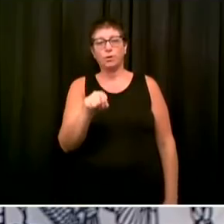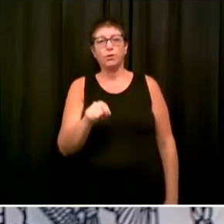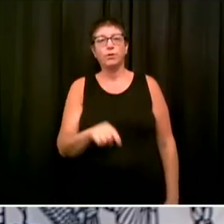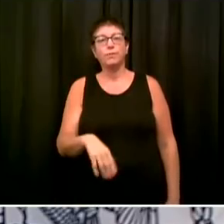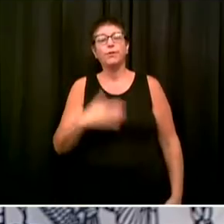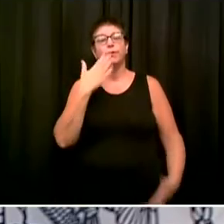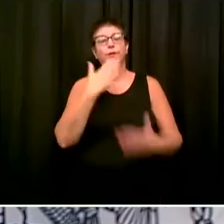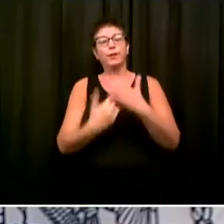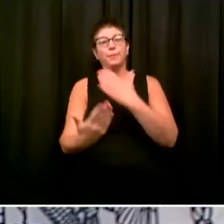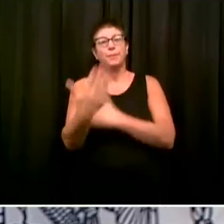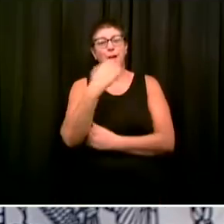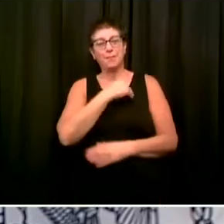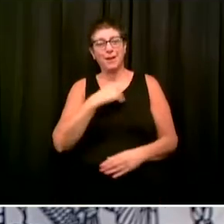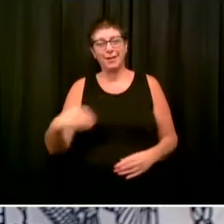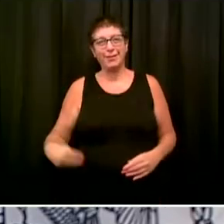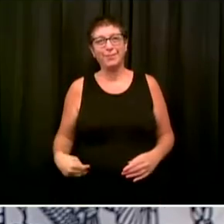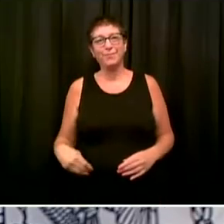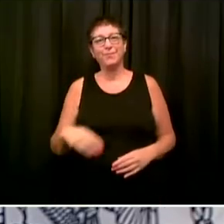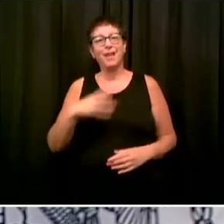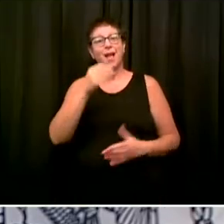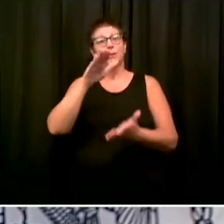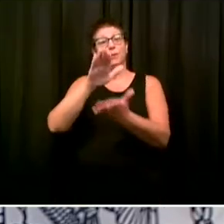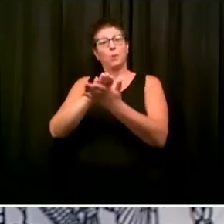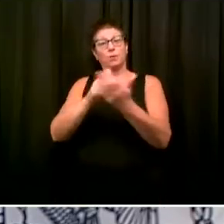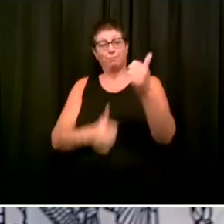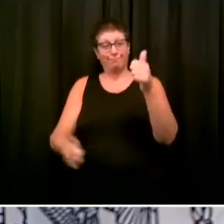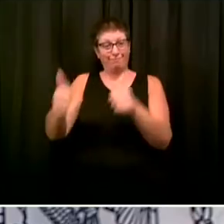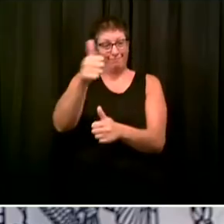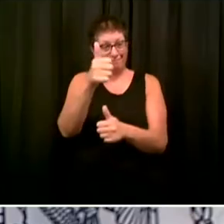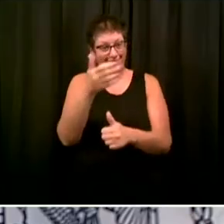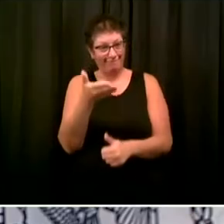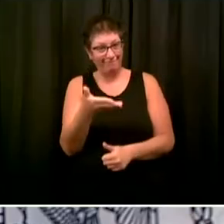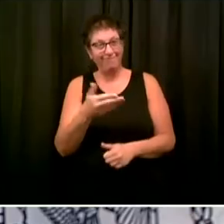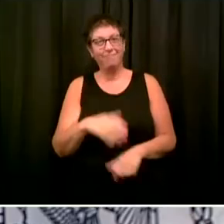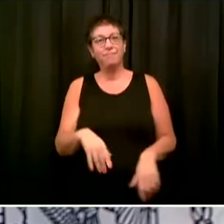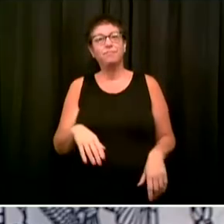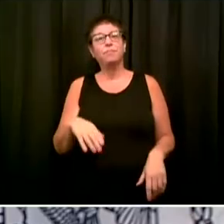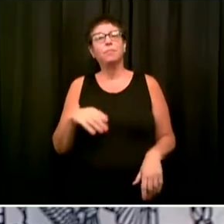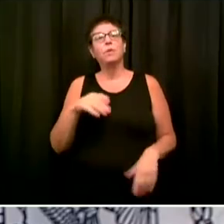GOOD MORNING.